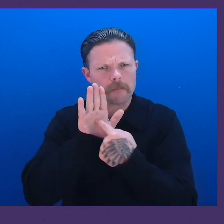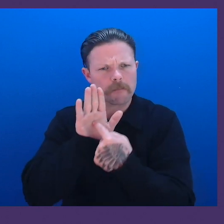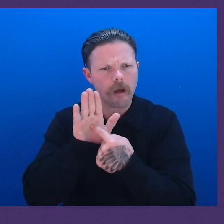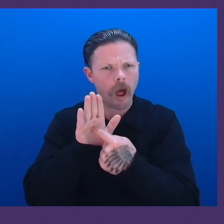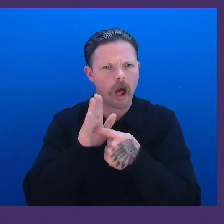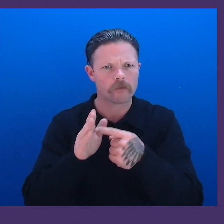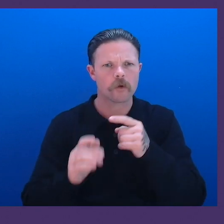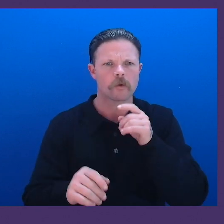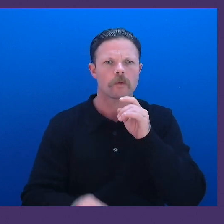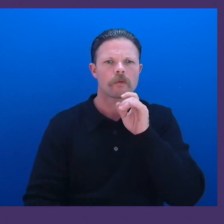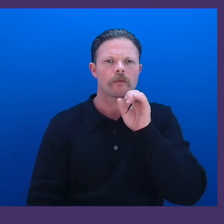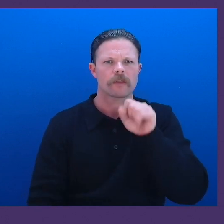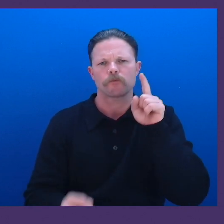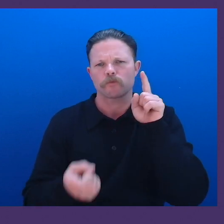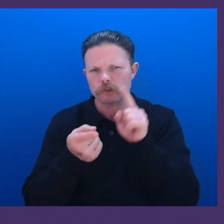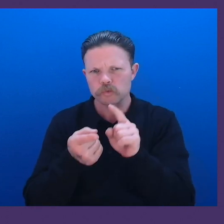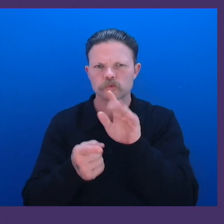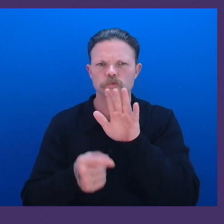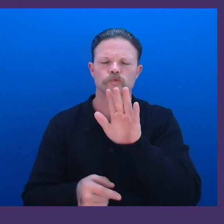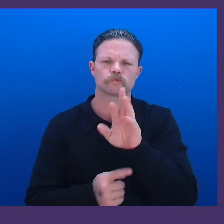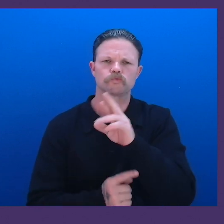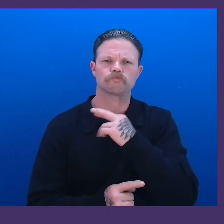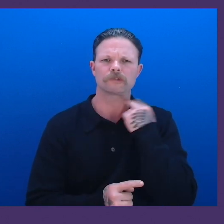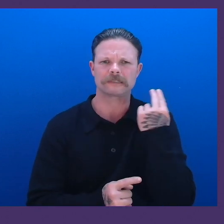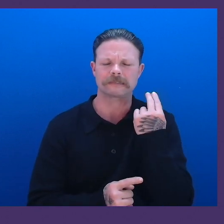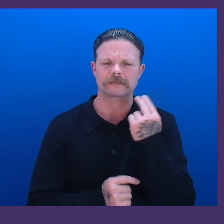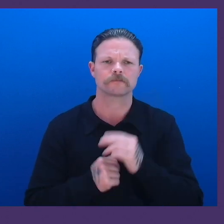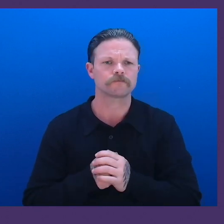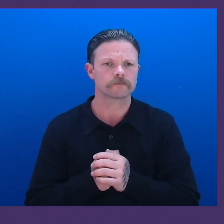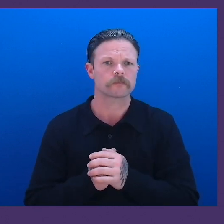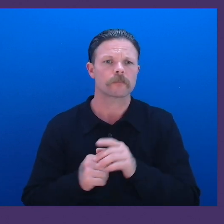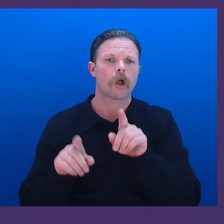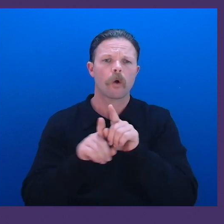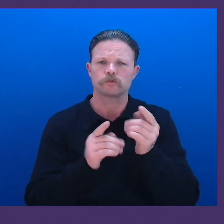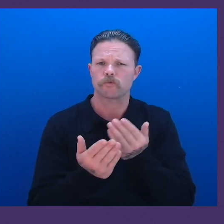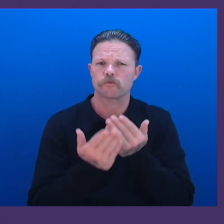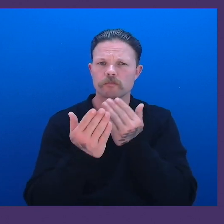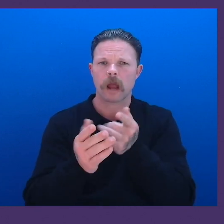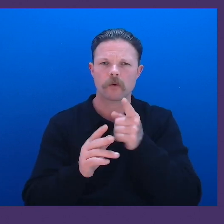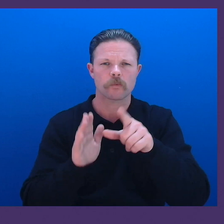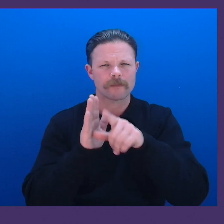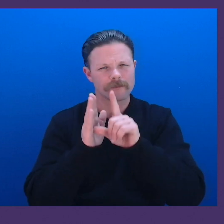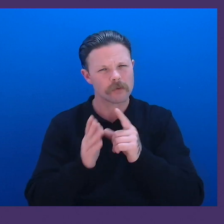I always recommend to also review very carefully the transparency documentation provided by the model provider.